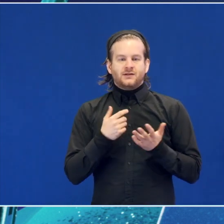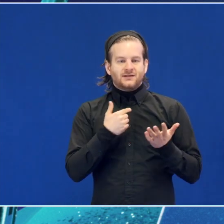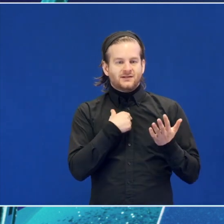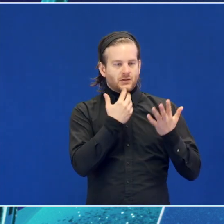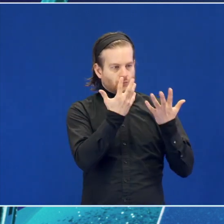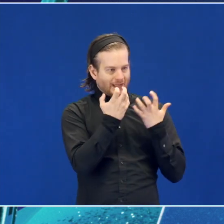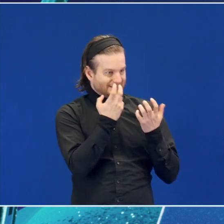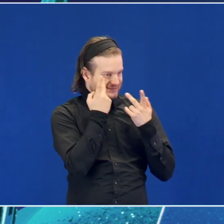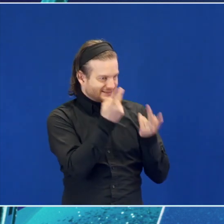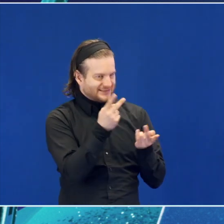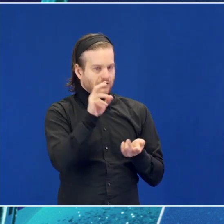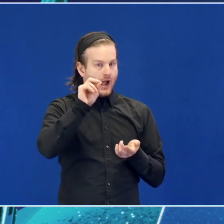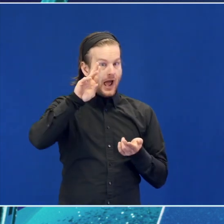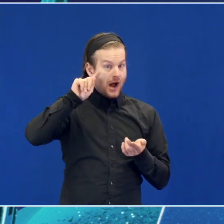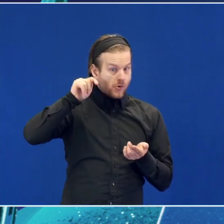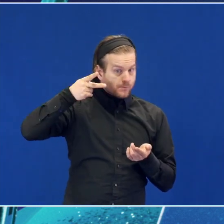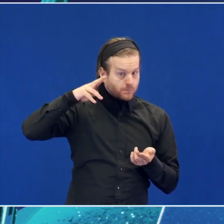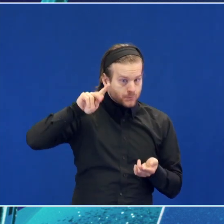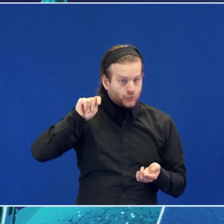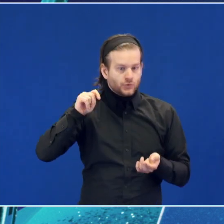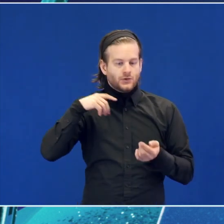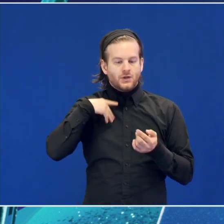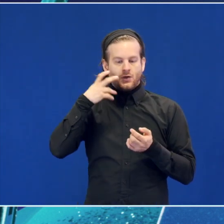we are looking at specifically HTML form components,